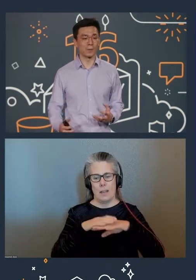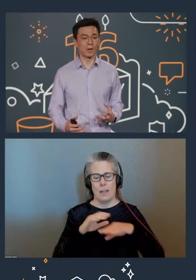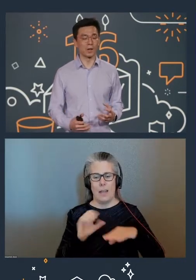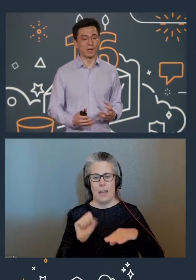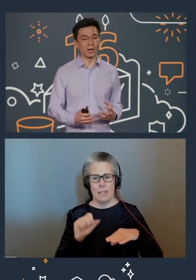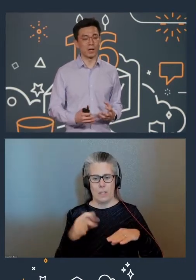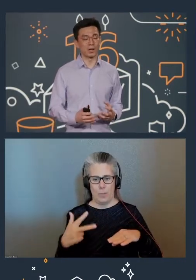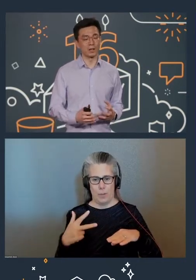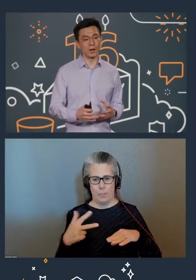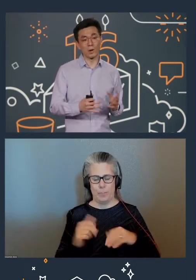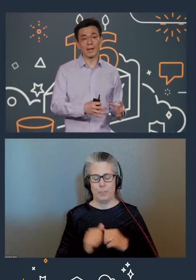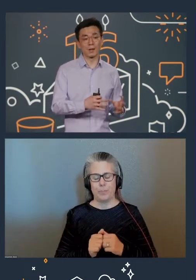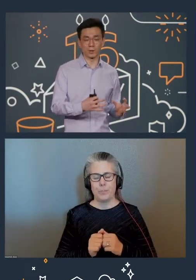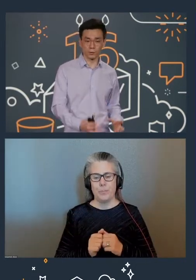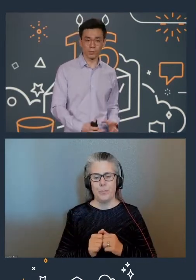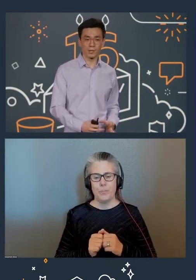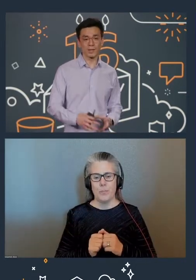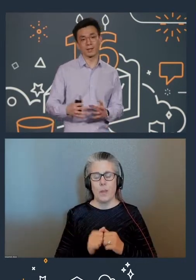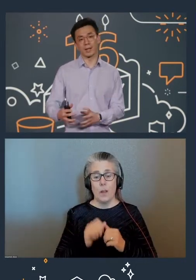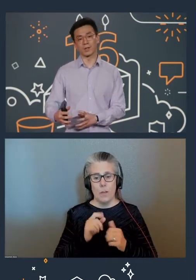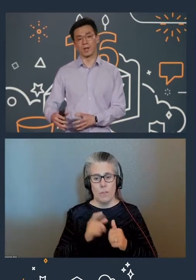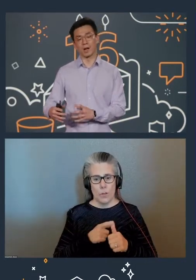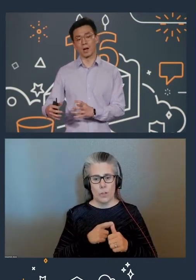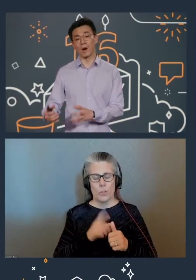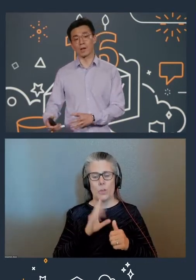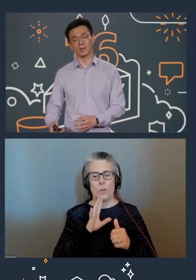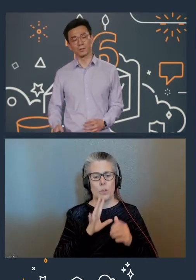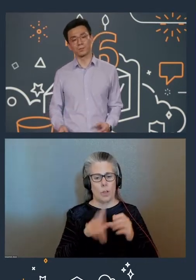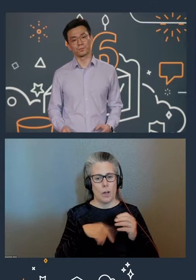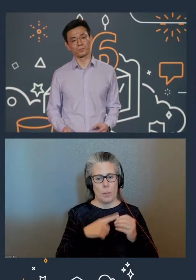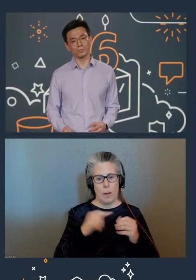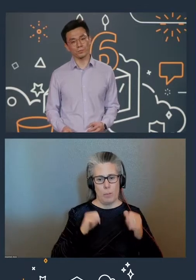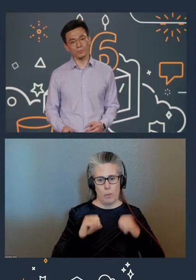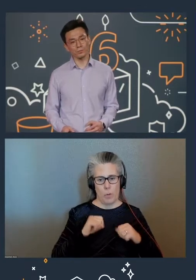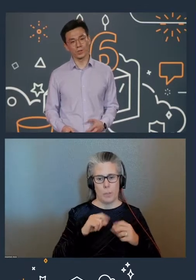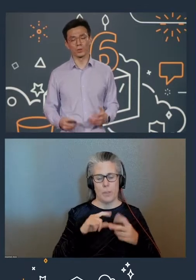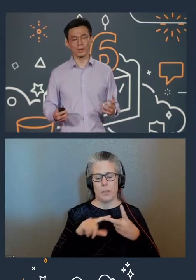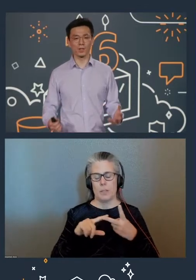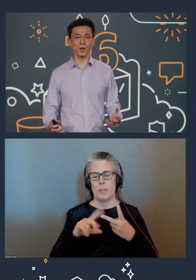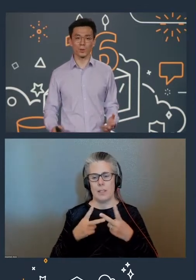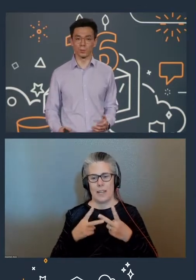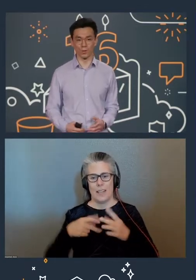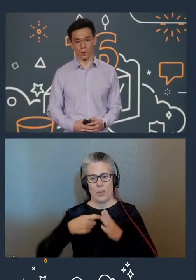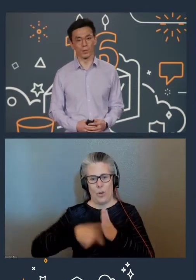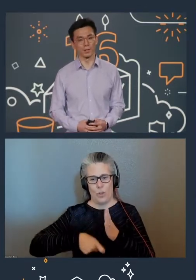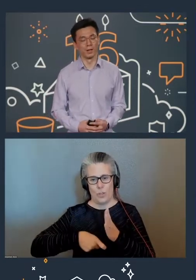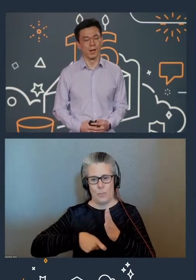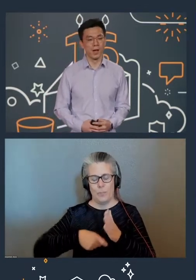about on one hand, performance, on the other, cost. So let's start off with performance.